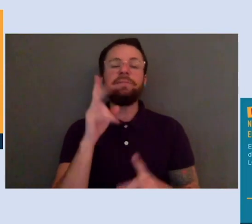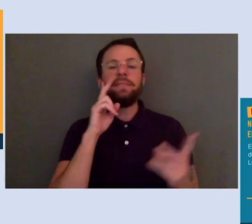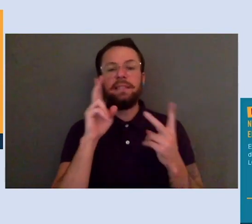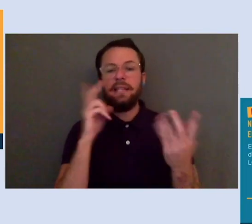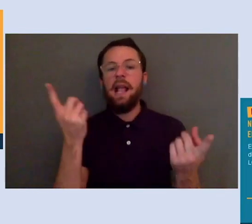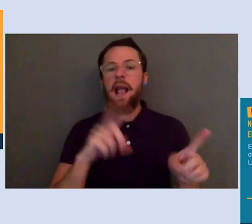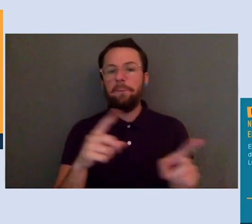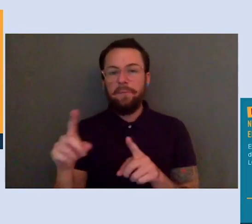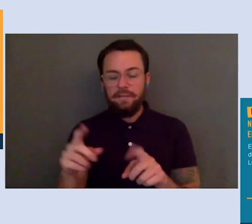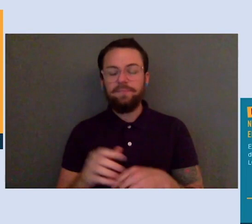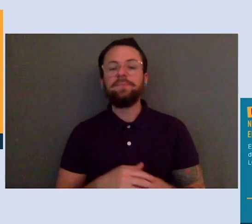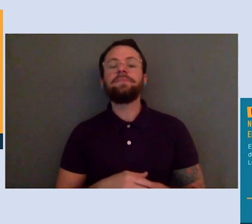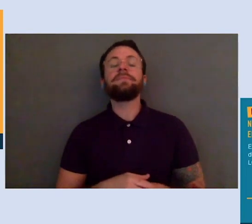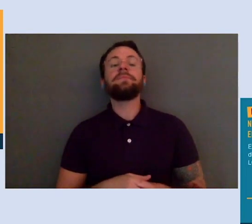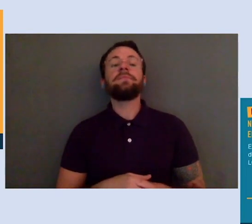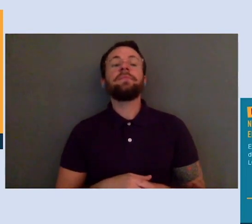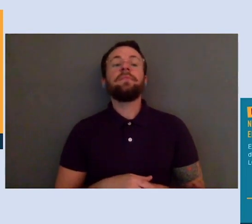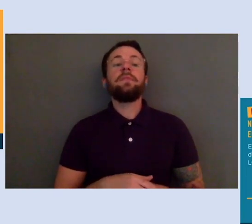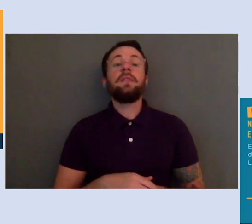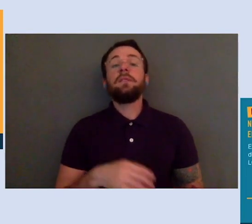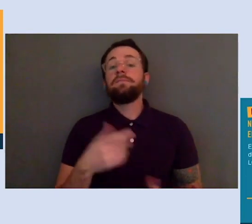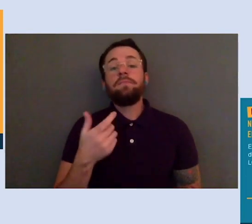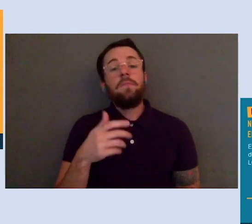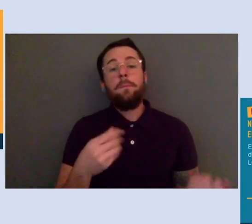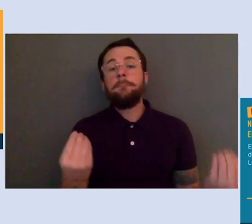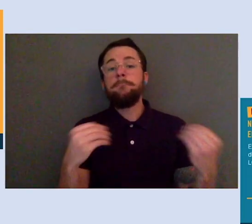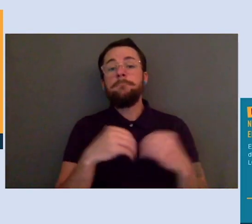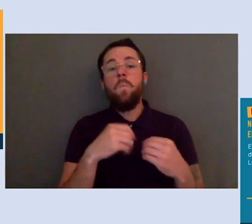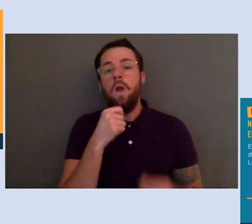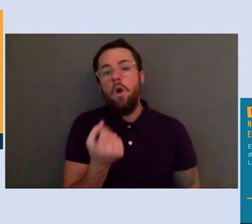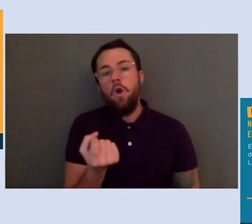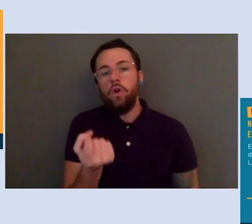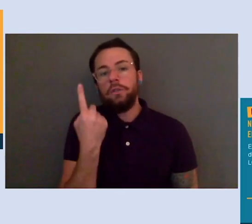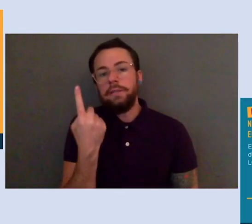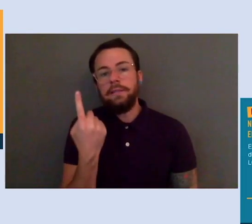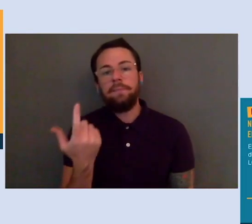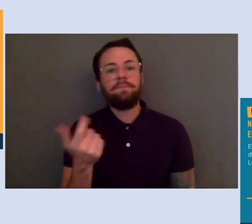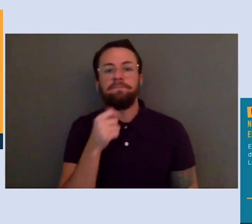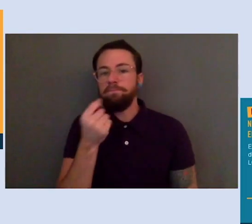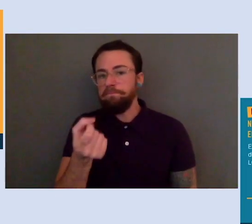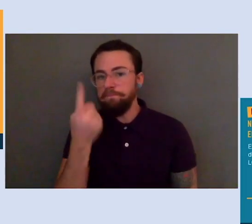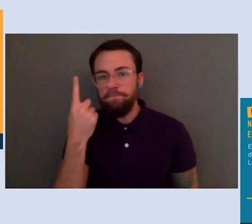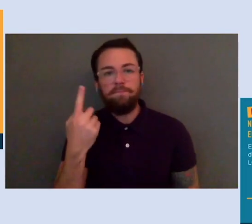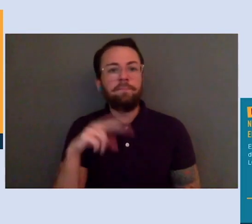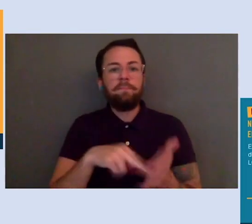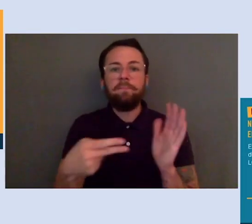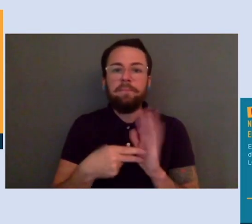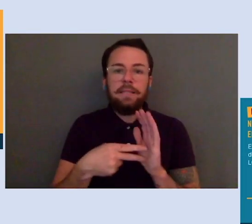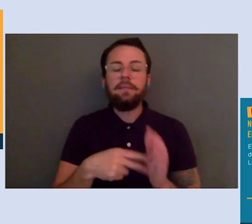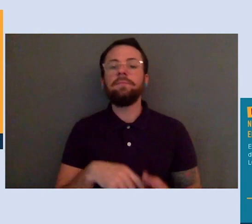And then if we add Deafness to that, we see the same things happening. Deaf transstudents are also bullied.